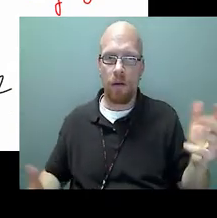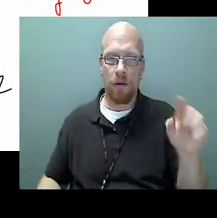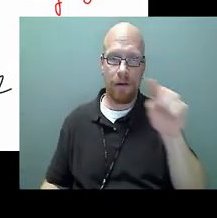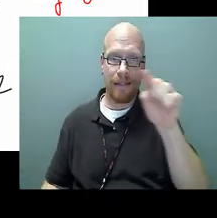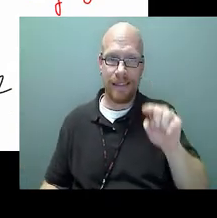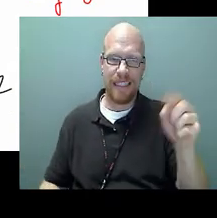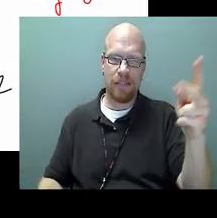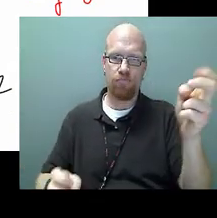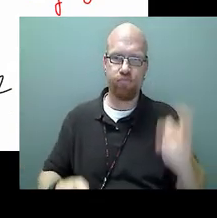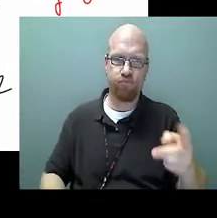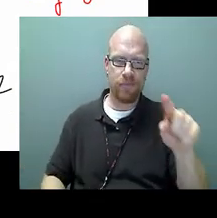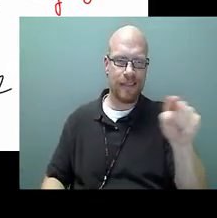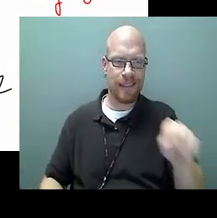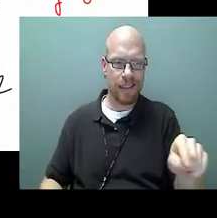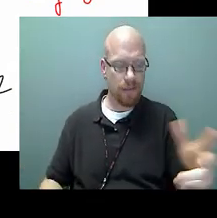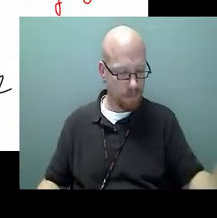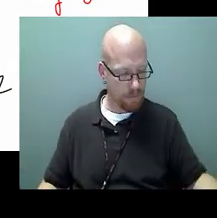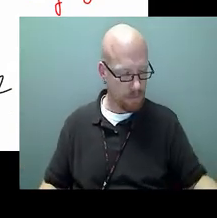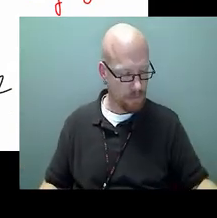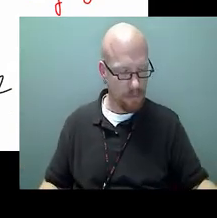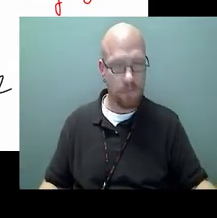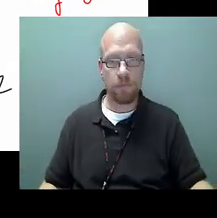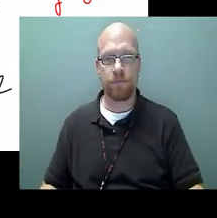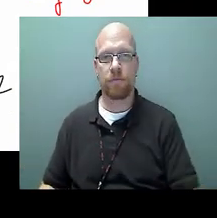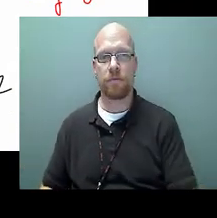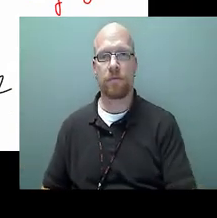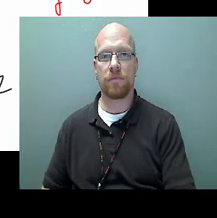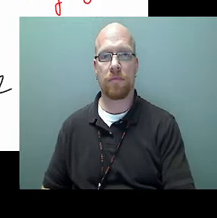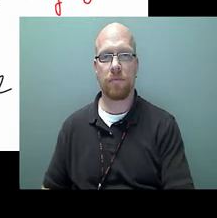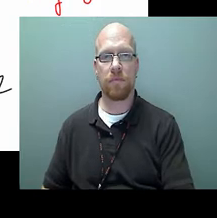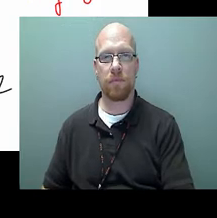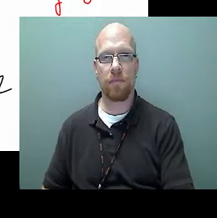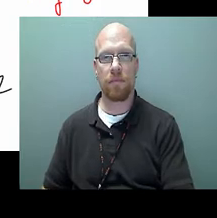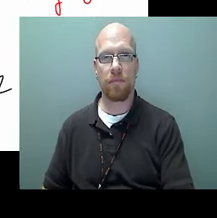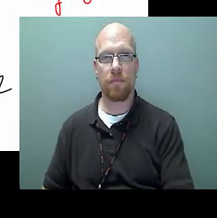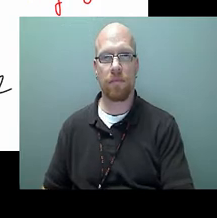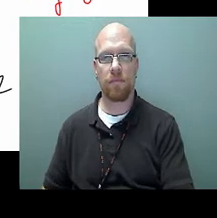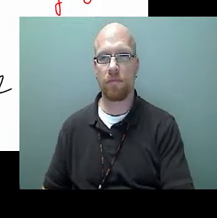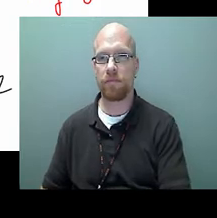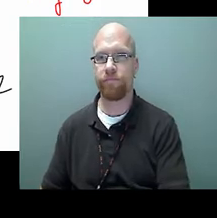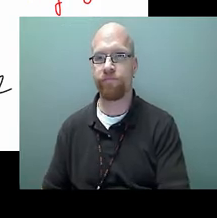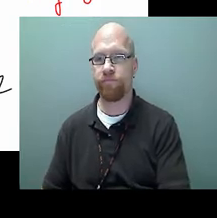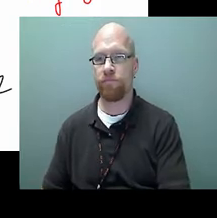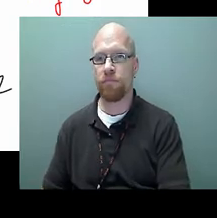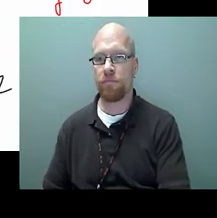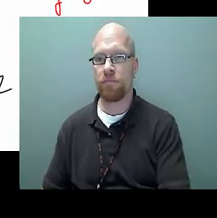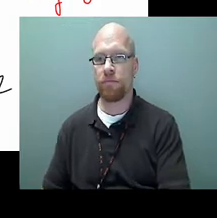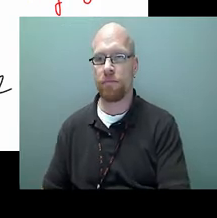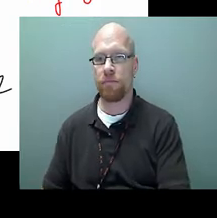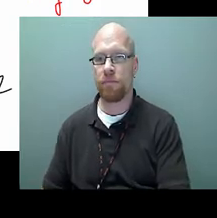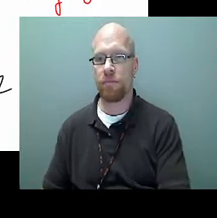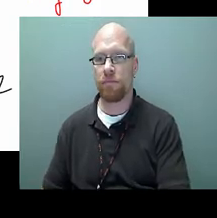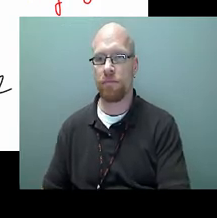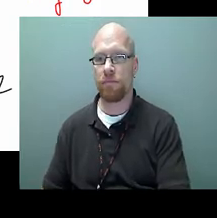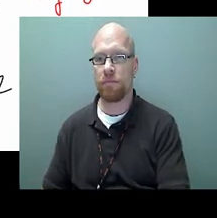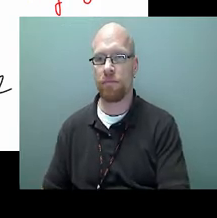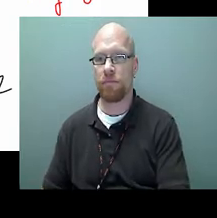But I'm showing you that x divided by x is 1, and y divided by y is 1. So, they, essentially drop out.